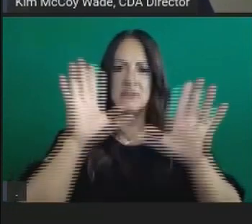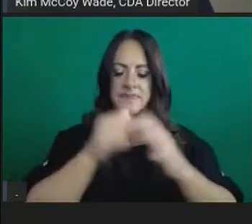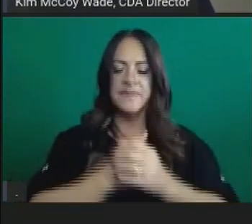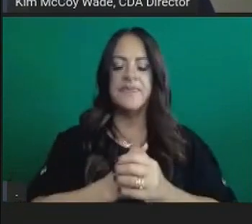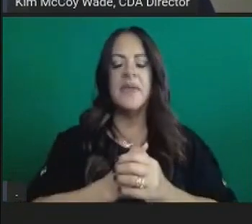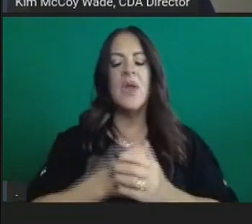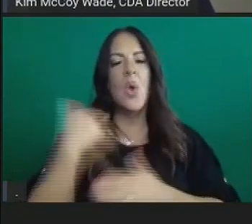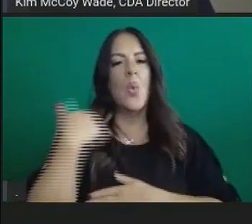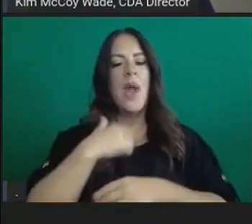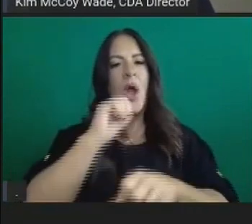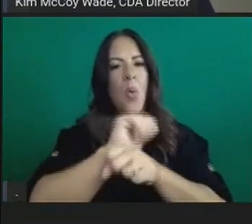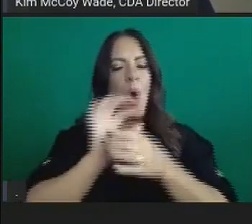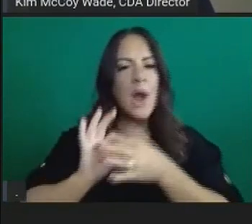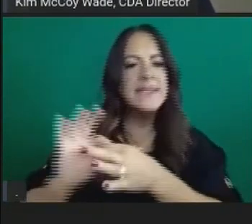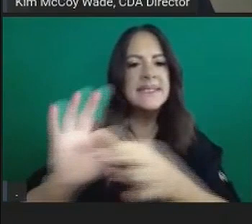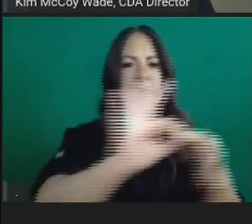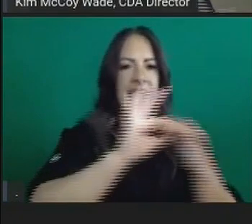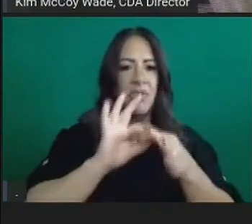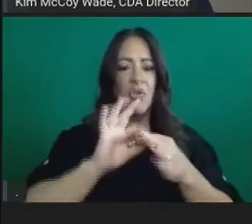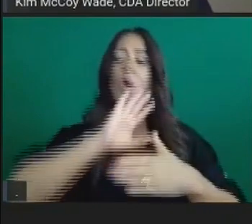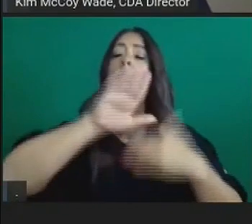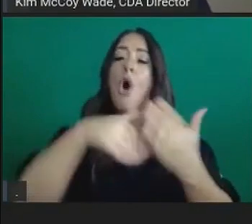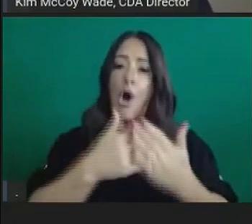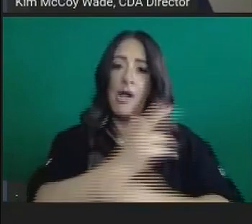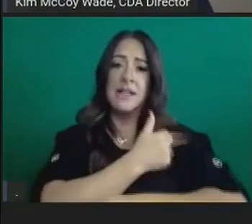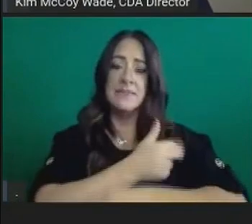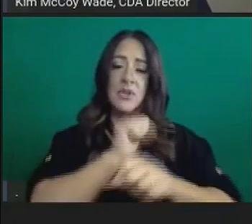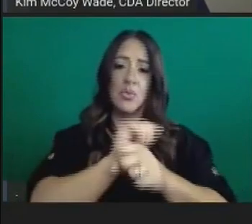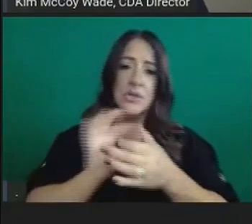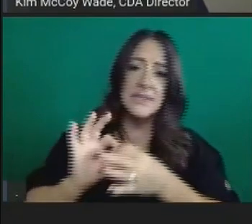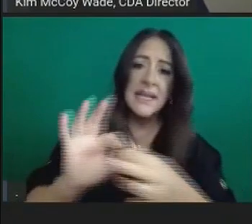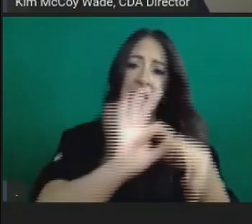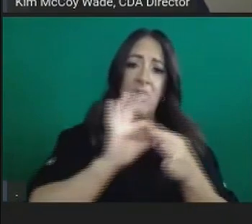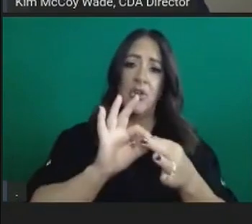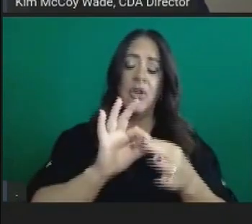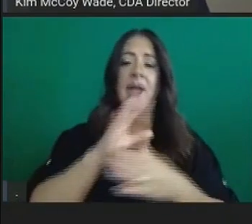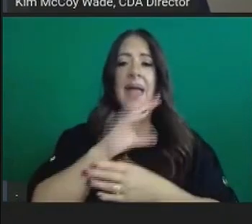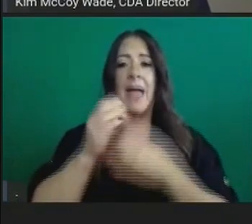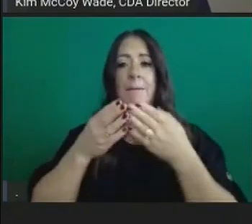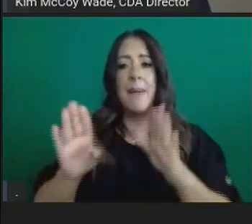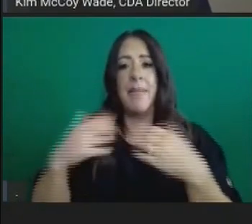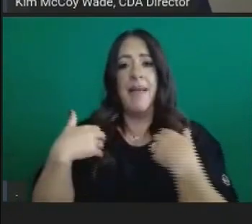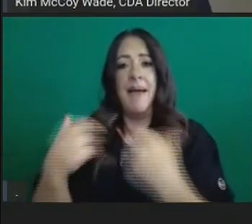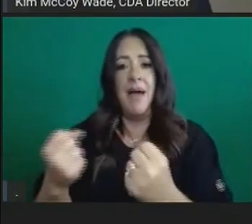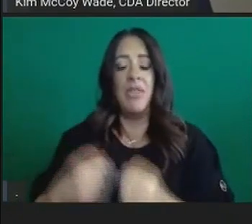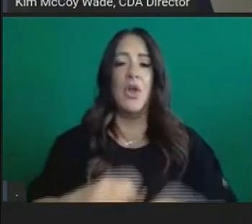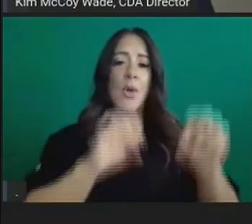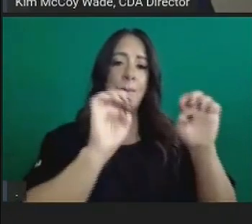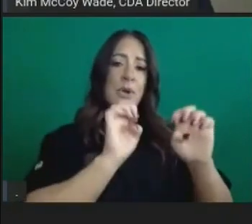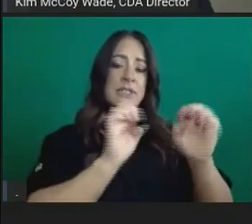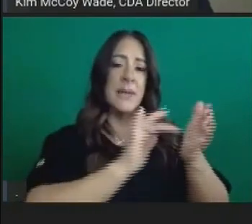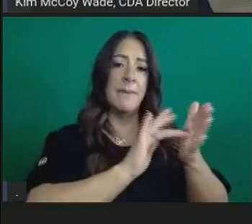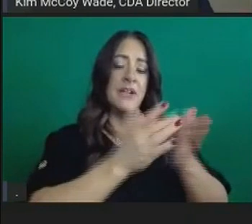LONG AS POSSIBLE. ARE ALL IN THIS TOGETHER AND THAT ALL HOSPITALS IN A REGION